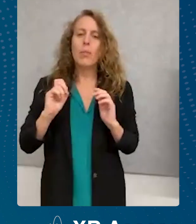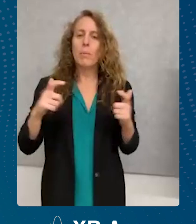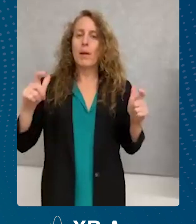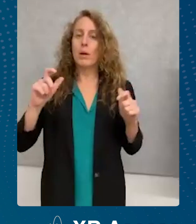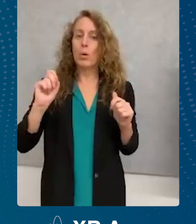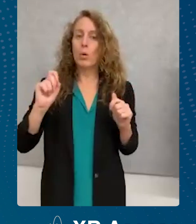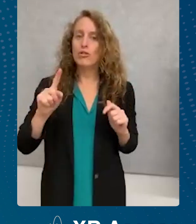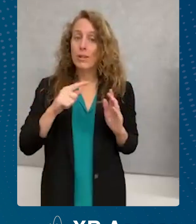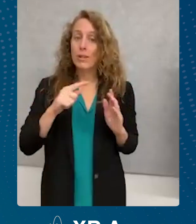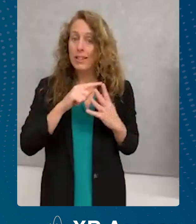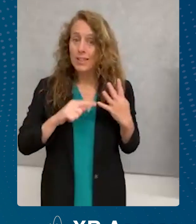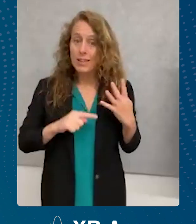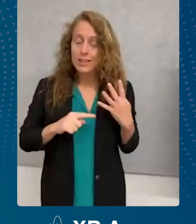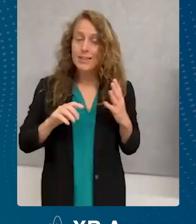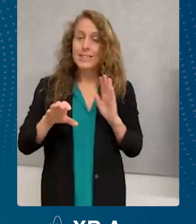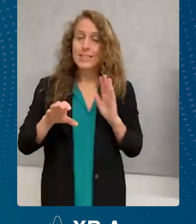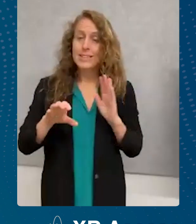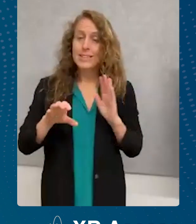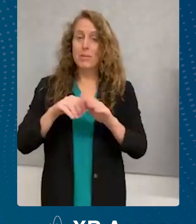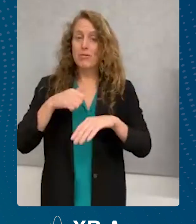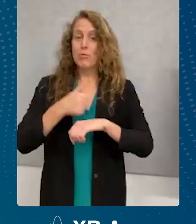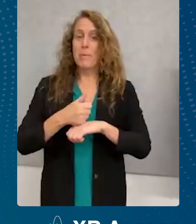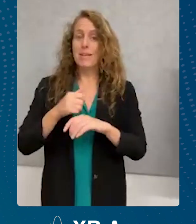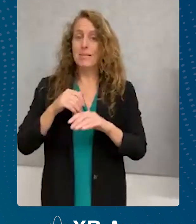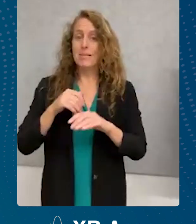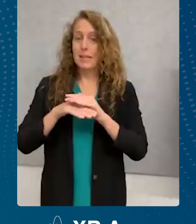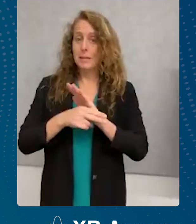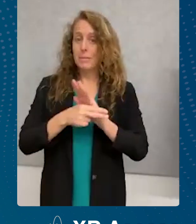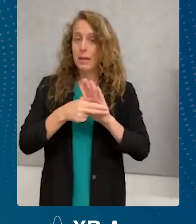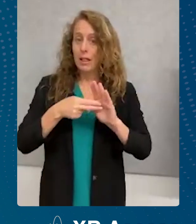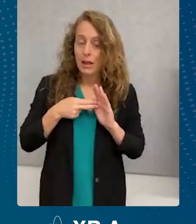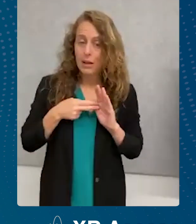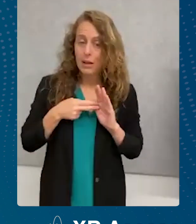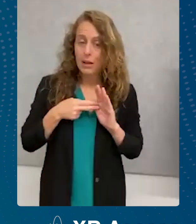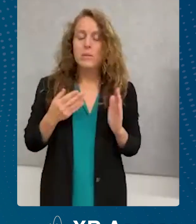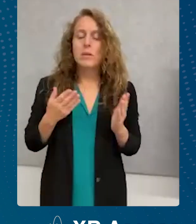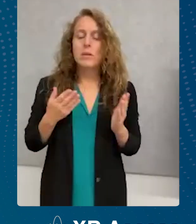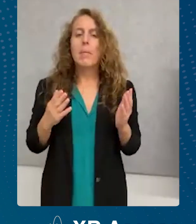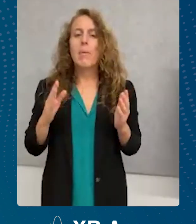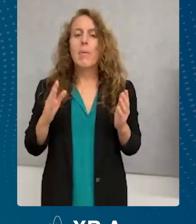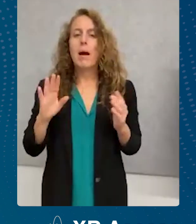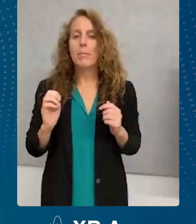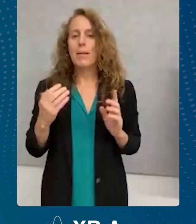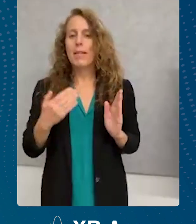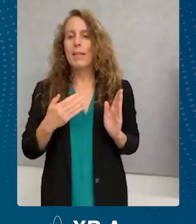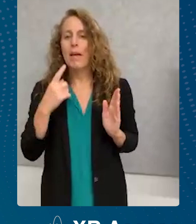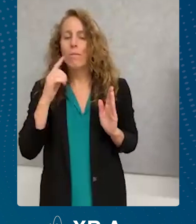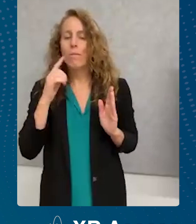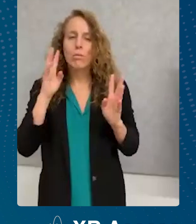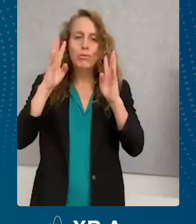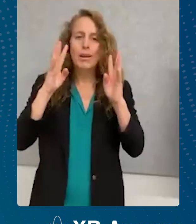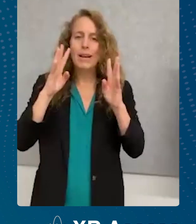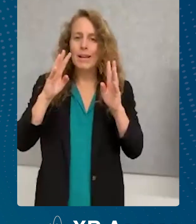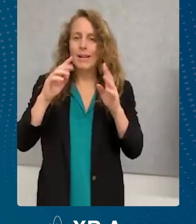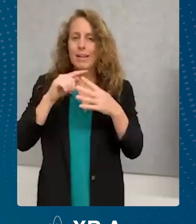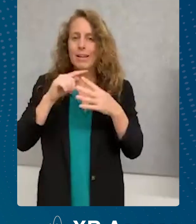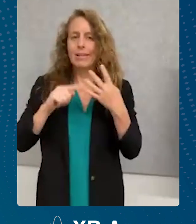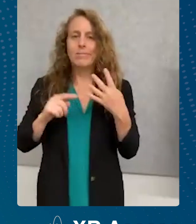accessibility labels might be leveraged for generating these types of cues in some way.